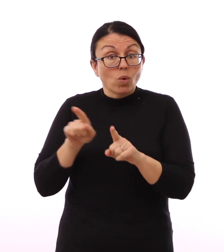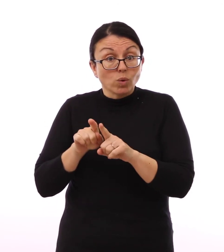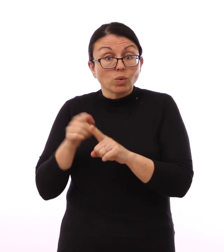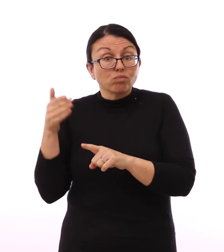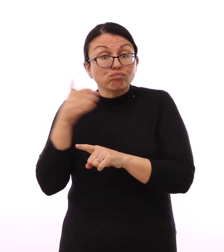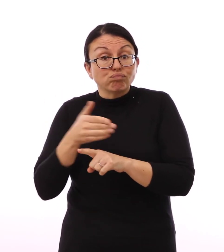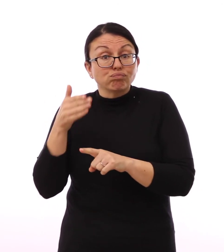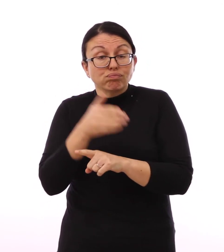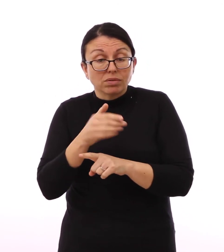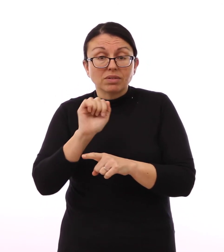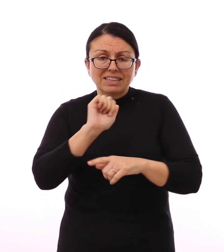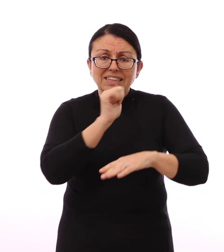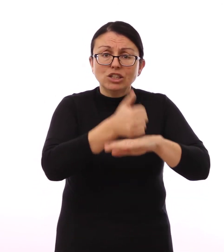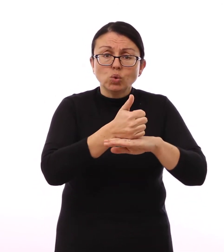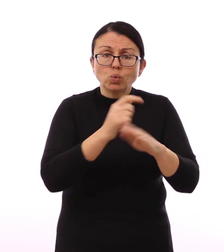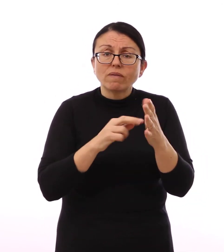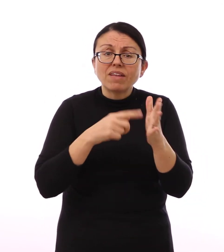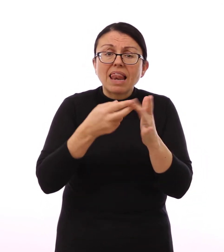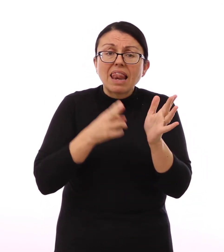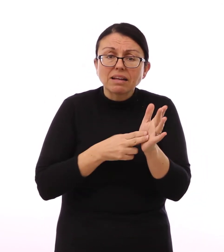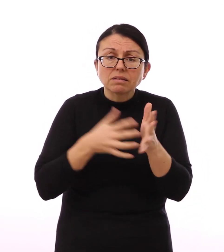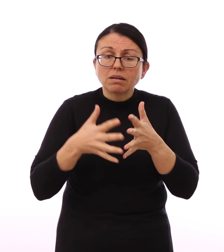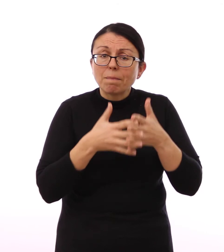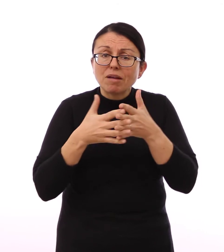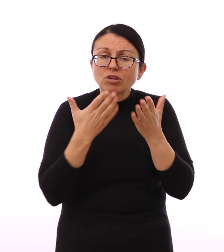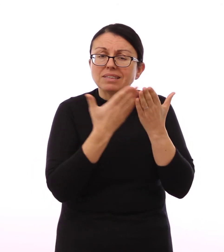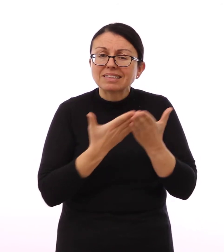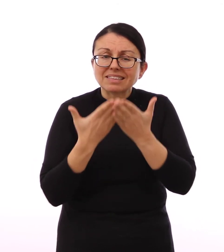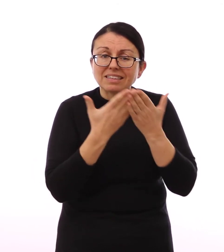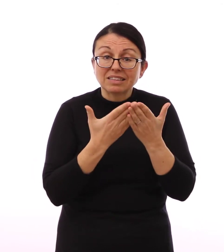She was a Visiting Fellow at the Institute of Latin American Studies